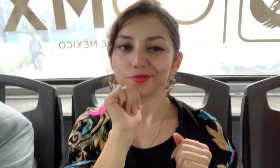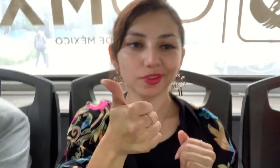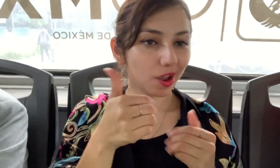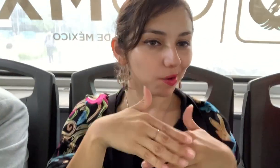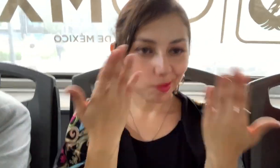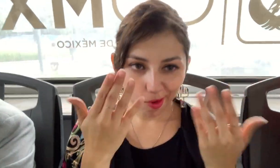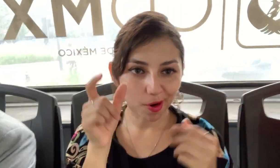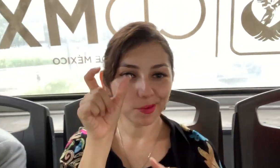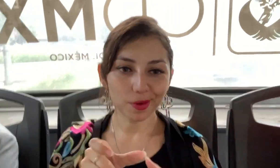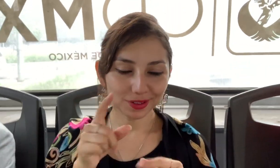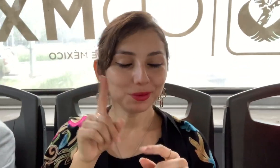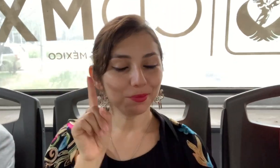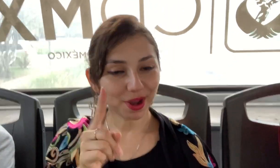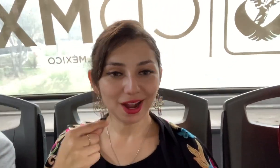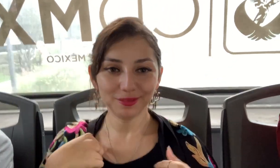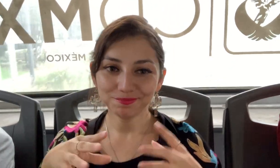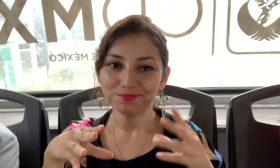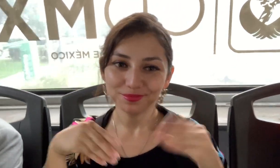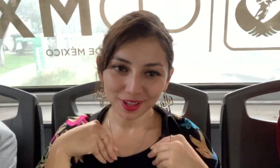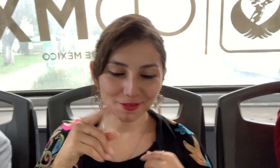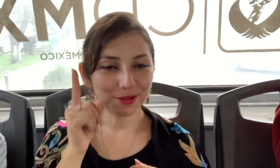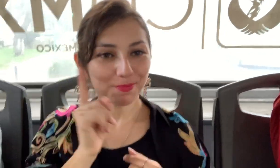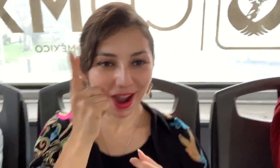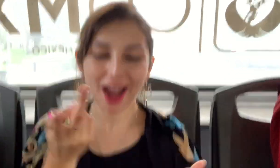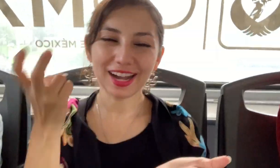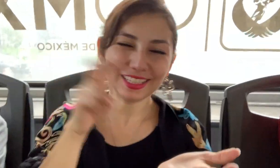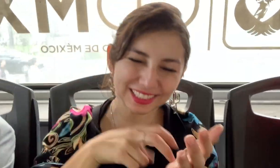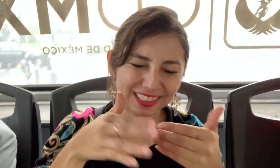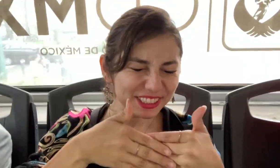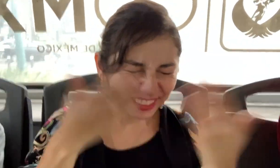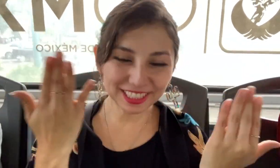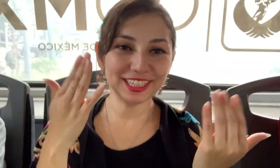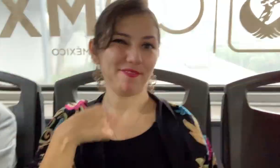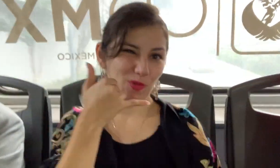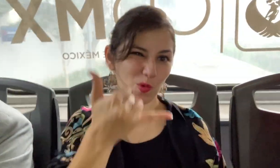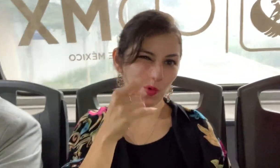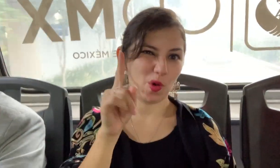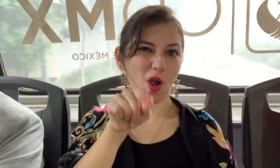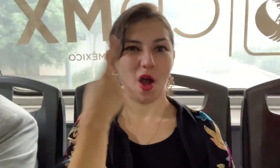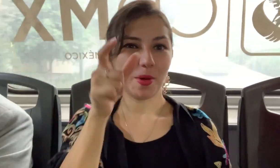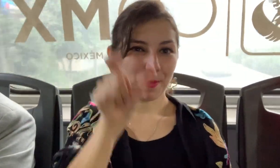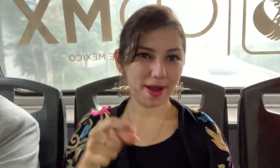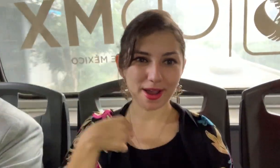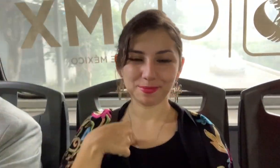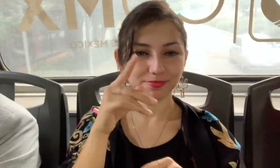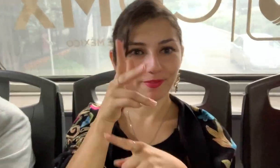I'm really not a morning person, but I have to do this and just get up early in the morning I'll have to call (message) another person